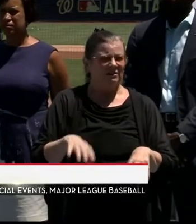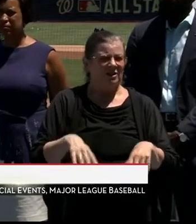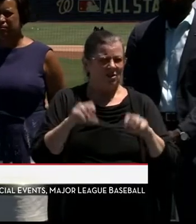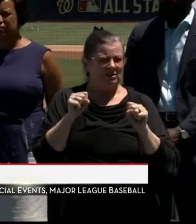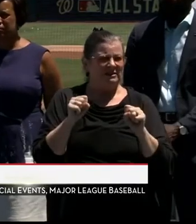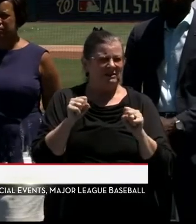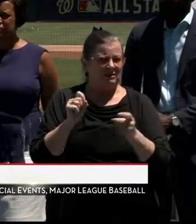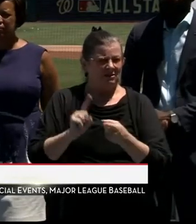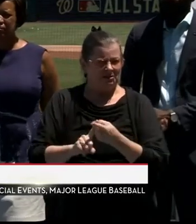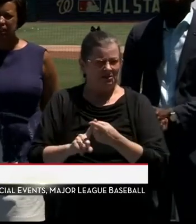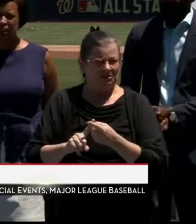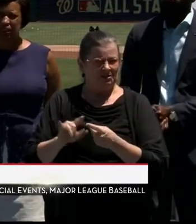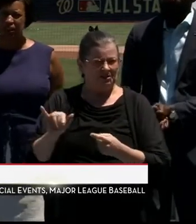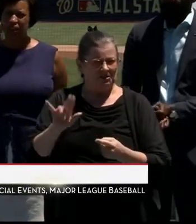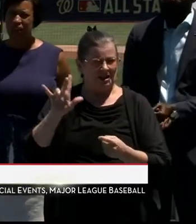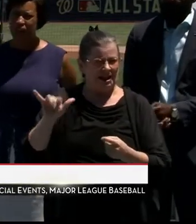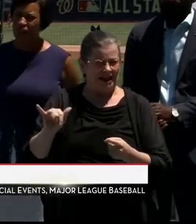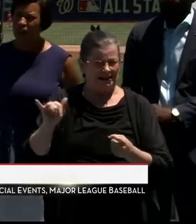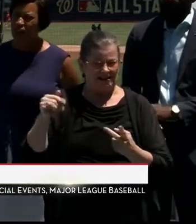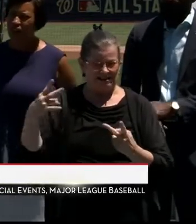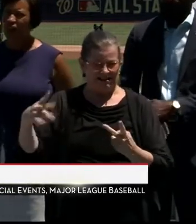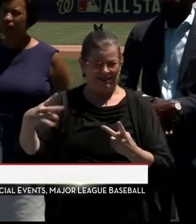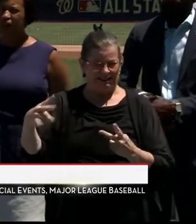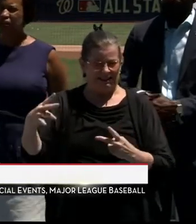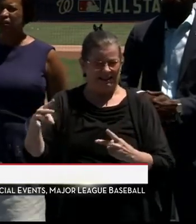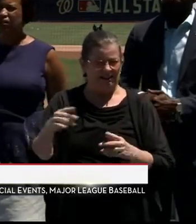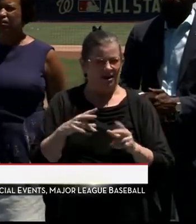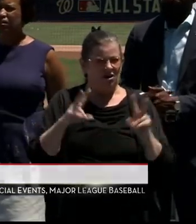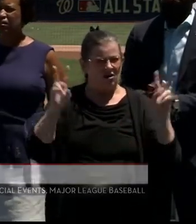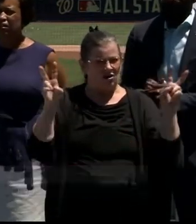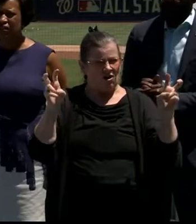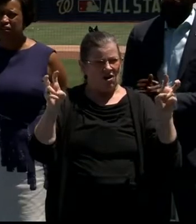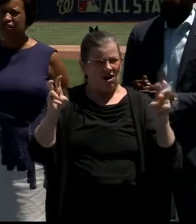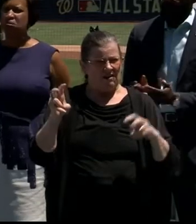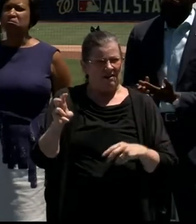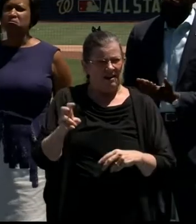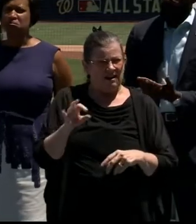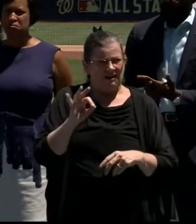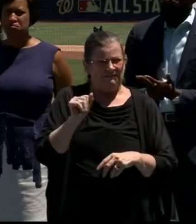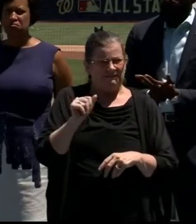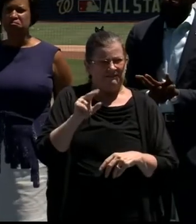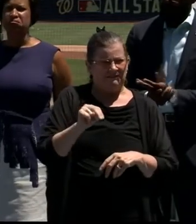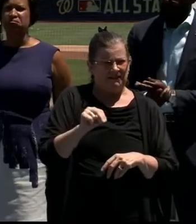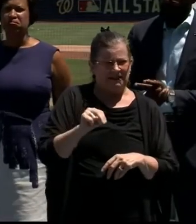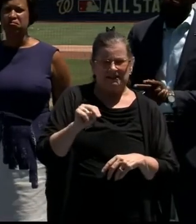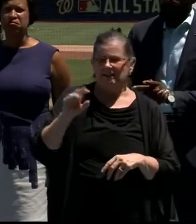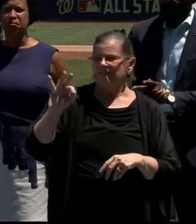FAN FEST IS THE WORLD'S LARGEST BASEBALL THEME PARK WITH OVER 50